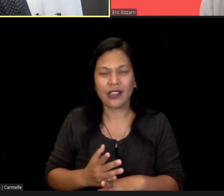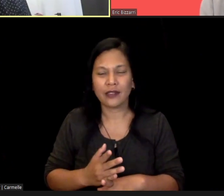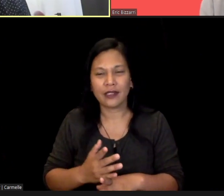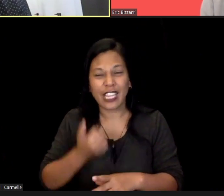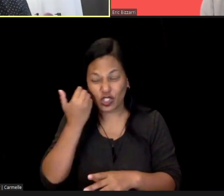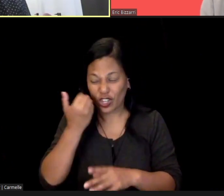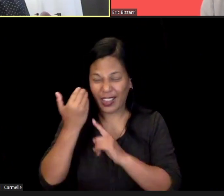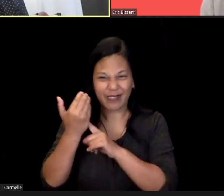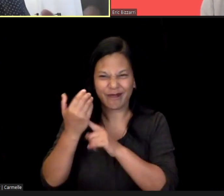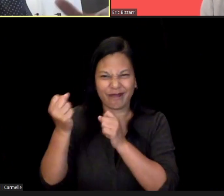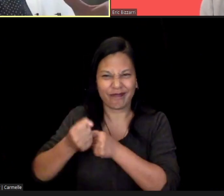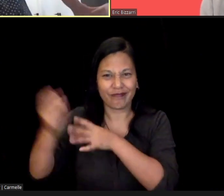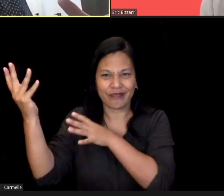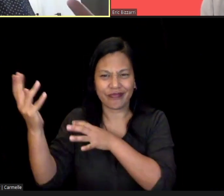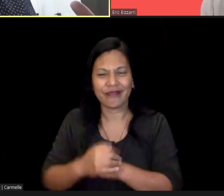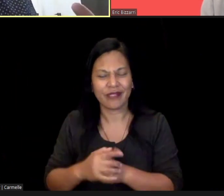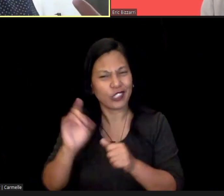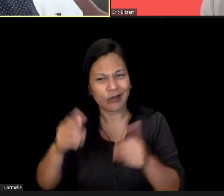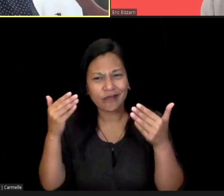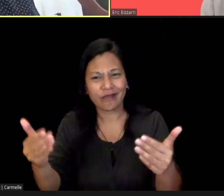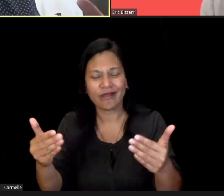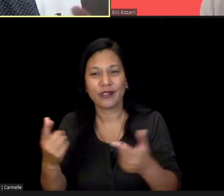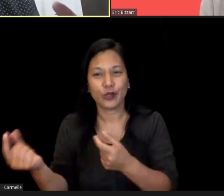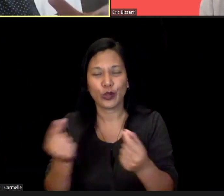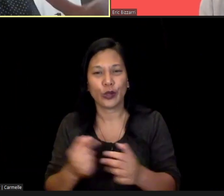And as a producer in Canada, you're going to have to combine